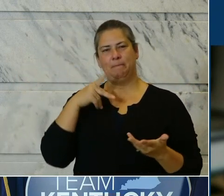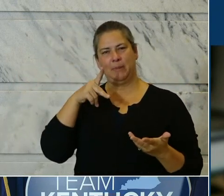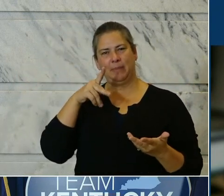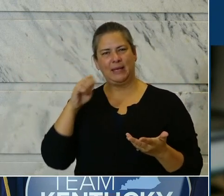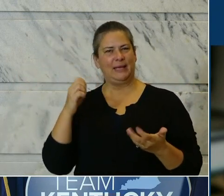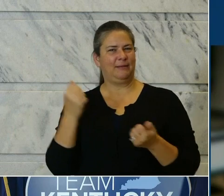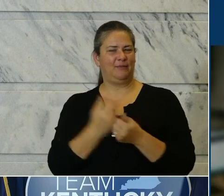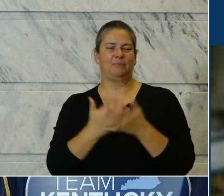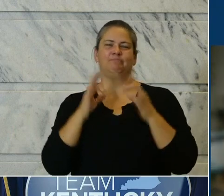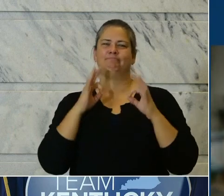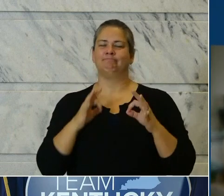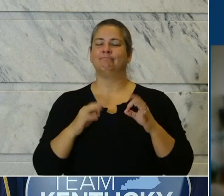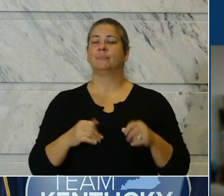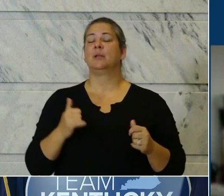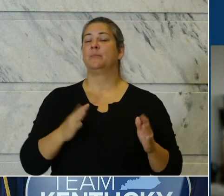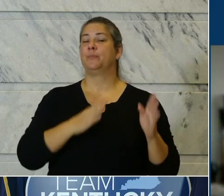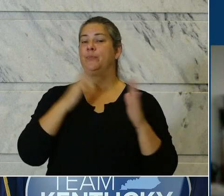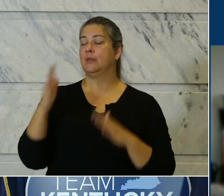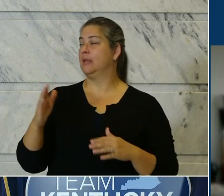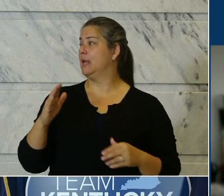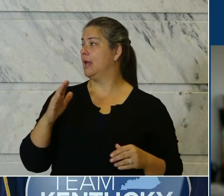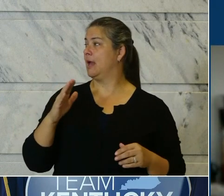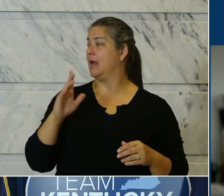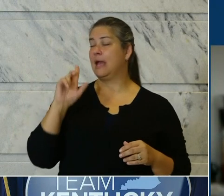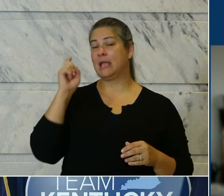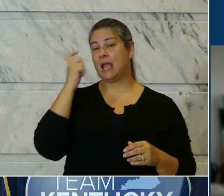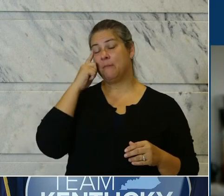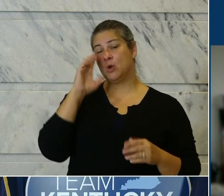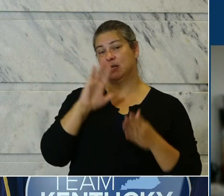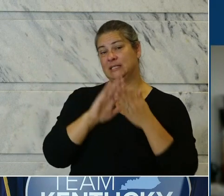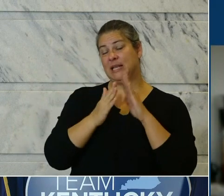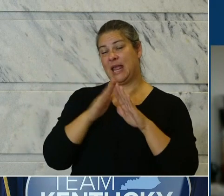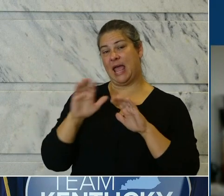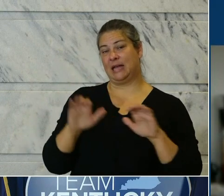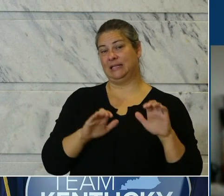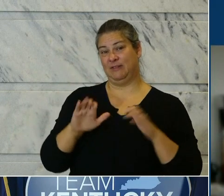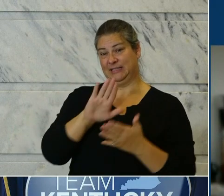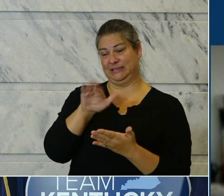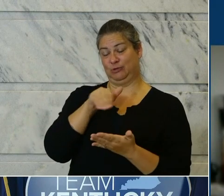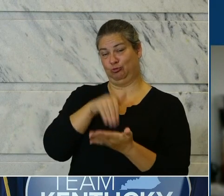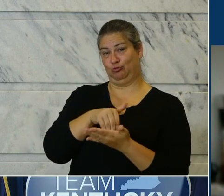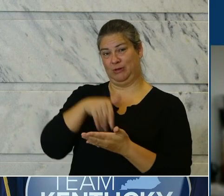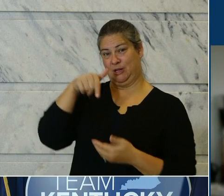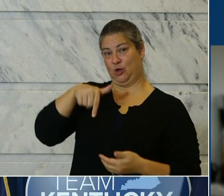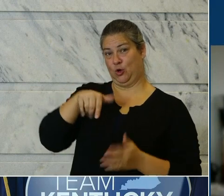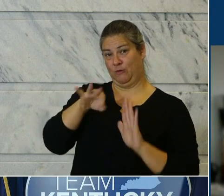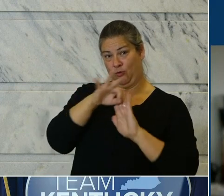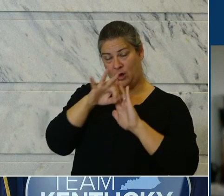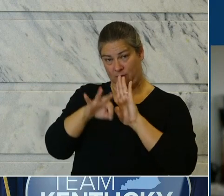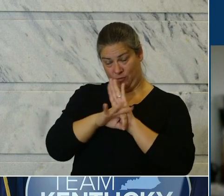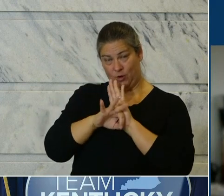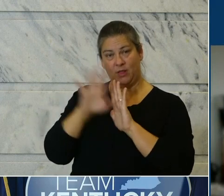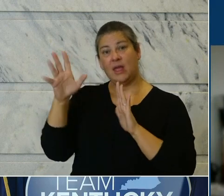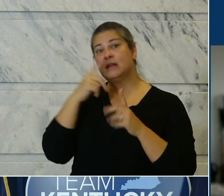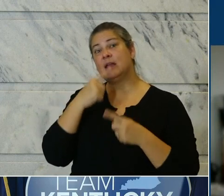ALSO NOTICEABLE. ALSO GOOD PP. AND FINALLY THIS IS THE CAPITAL